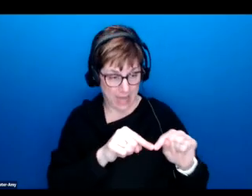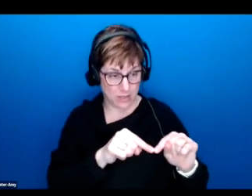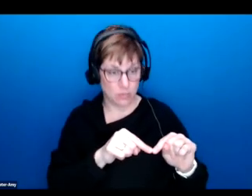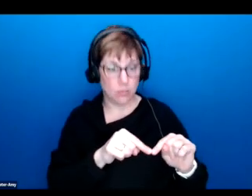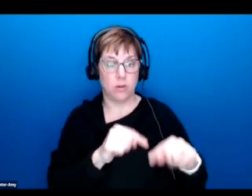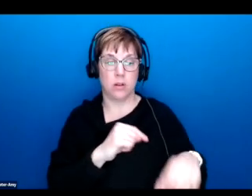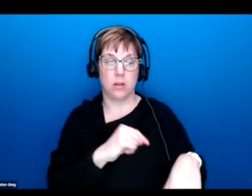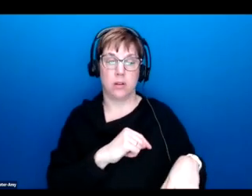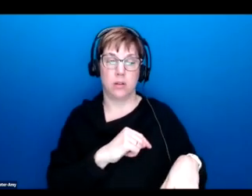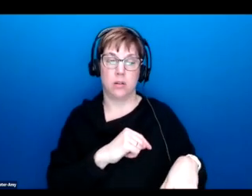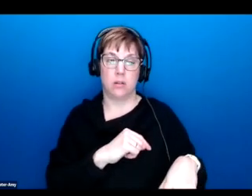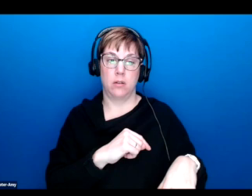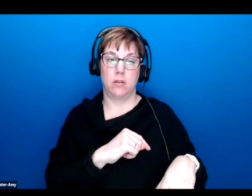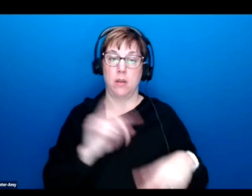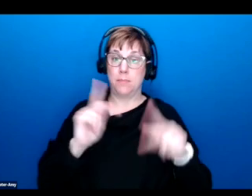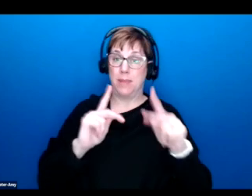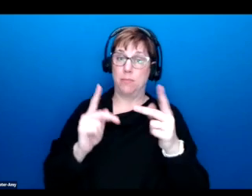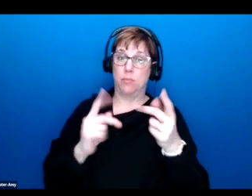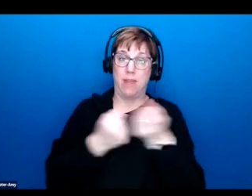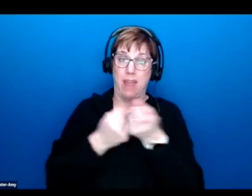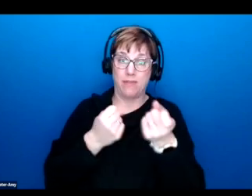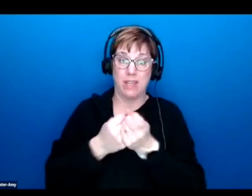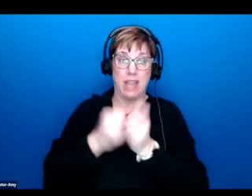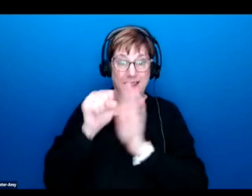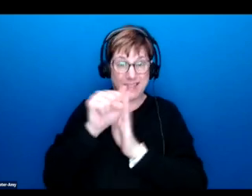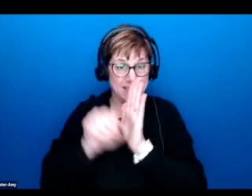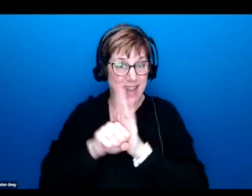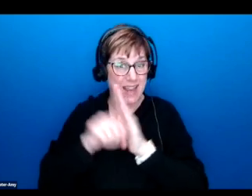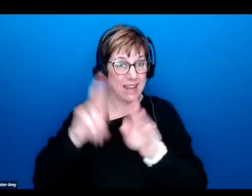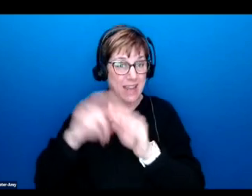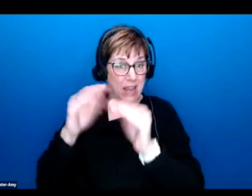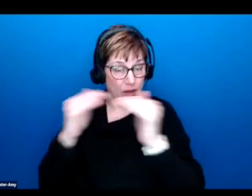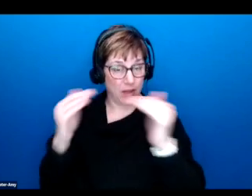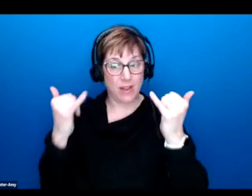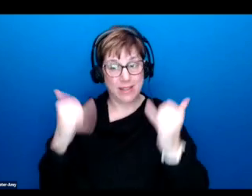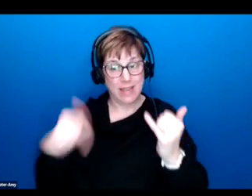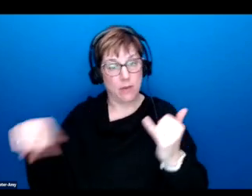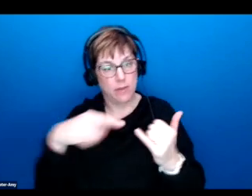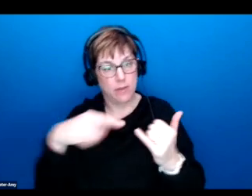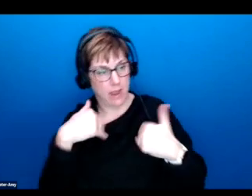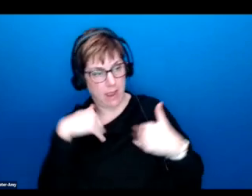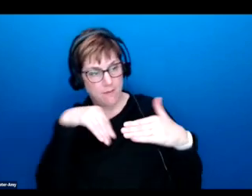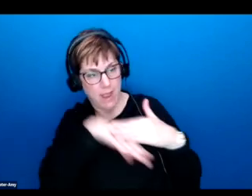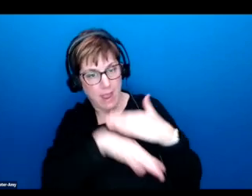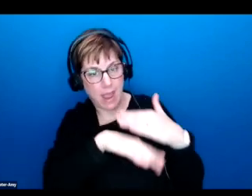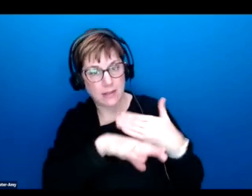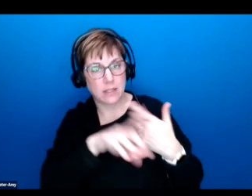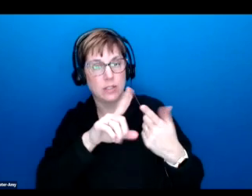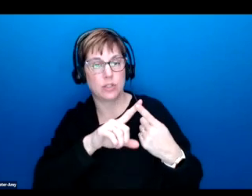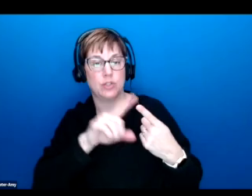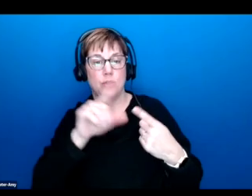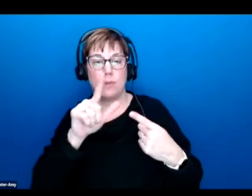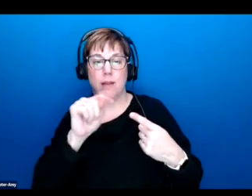advocates at the state and national level with an understanding of the LTSS infrastructure in their state.